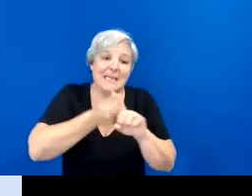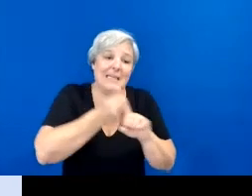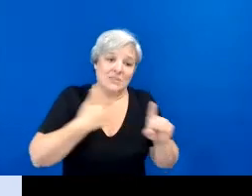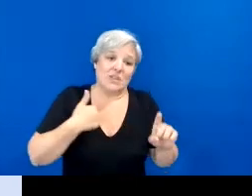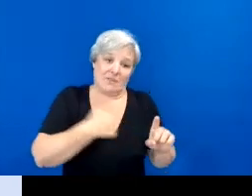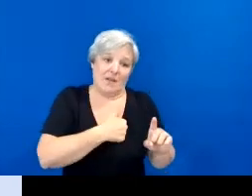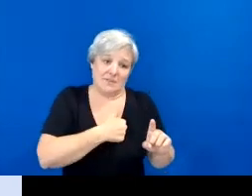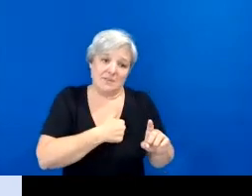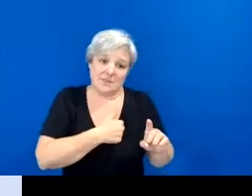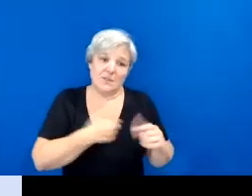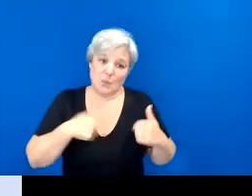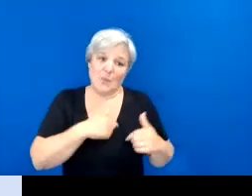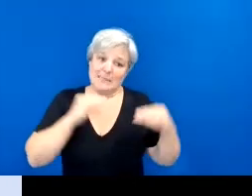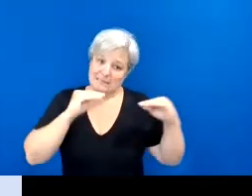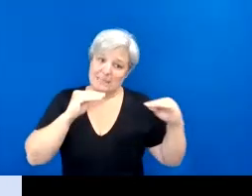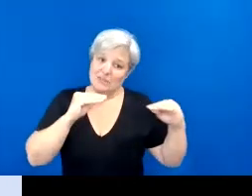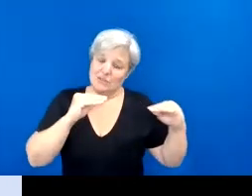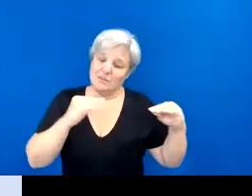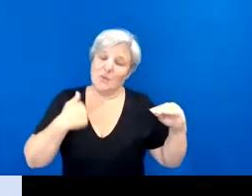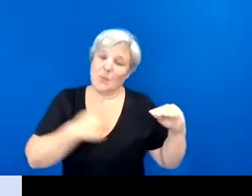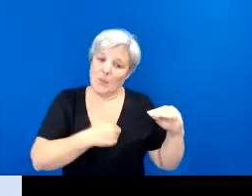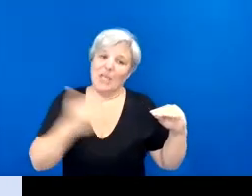who are teaching classes are in fact writing materials.